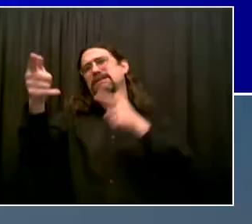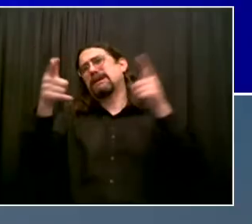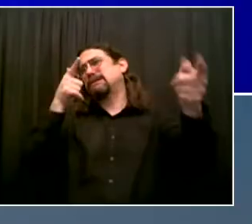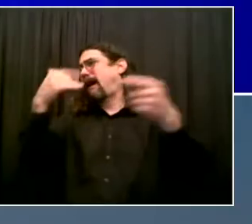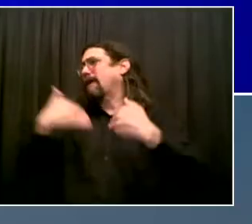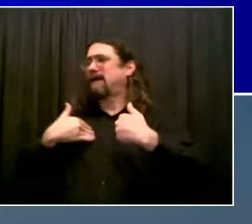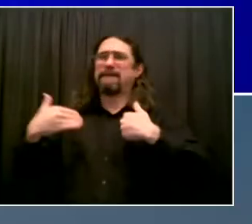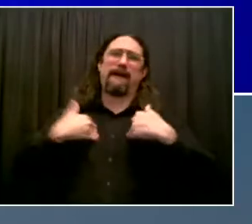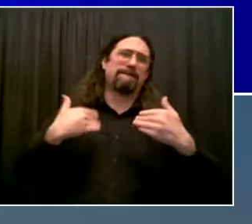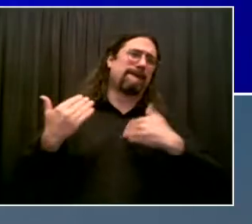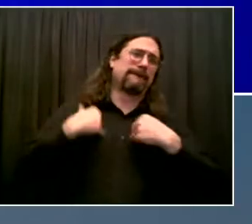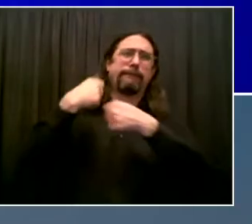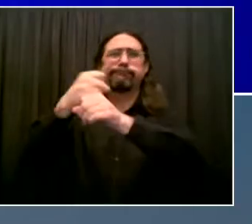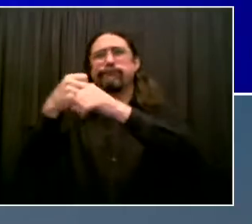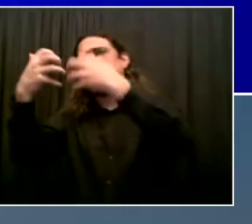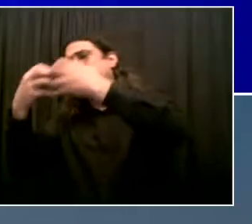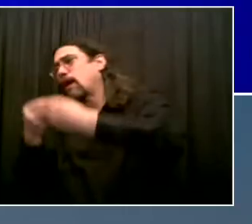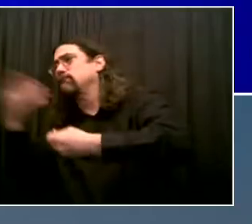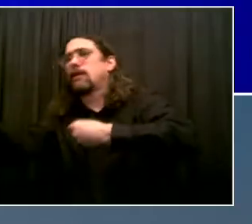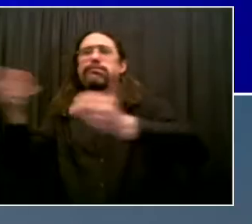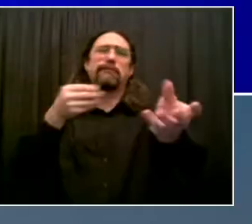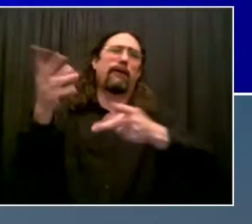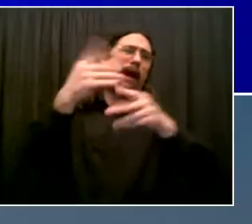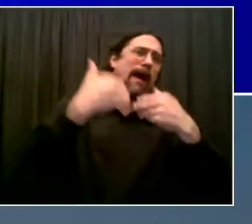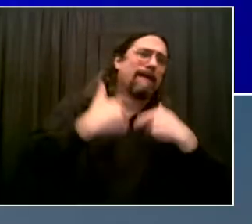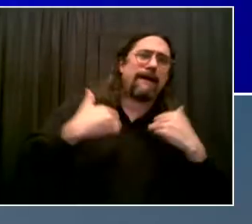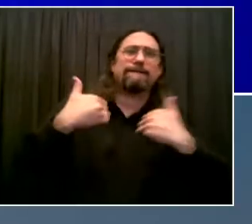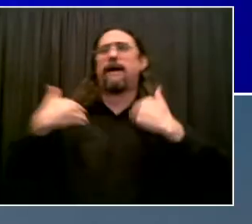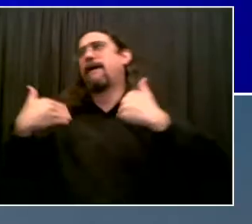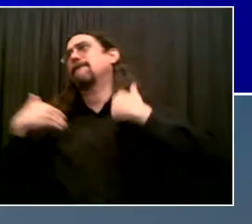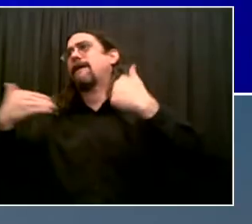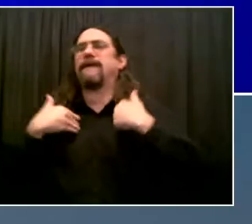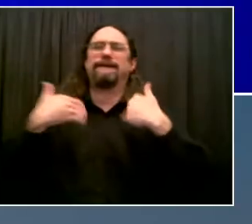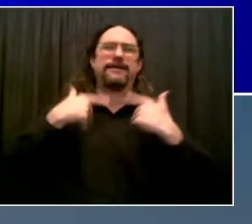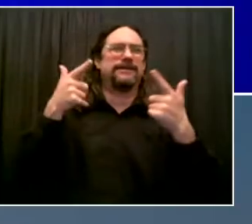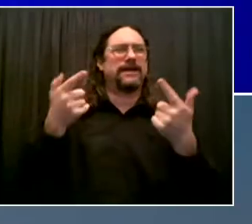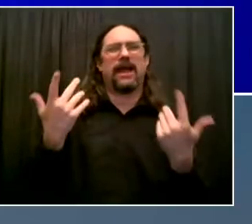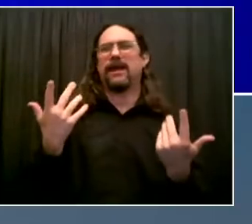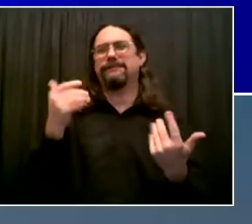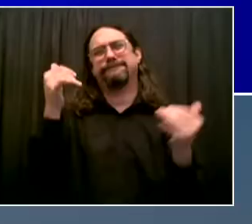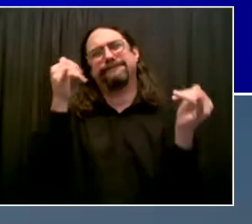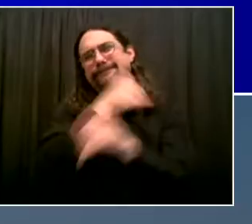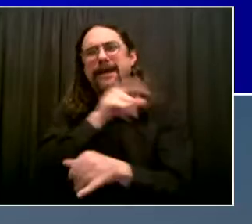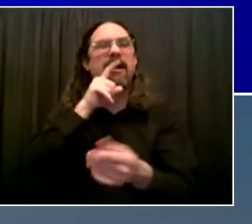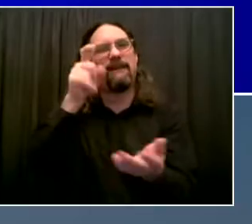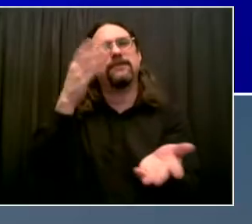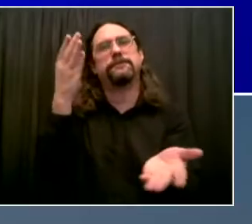NEED TO TURN AROUND THE SITUATION NATIONALLY FOR US TO ACHIEVE EVERYTHING WE WANT TO